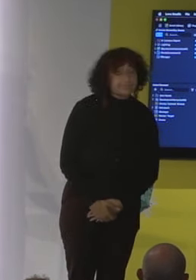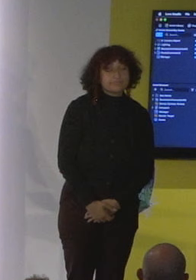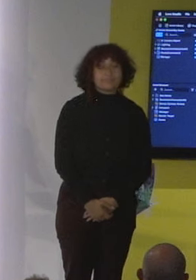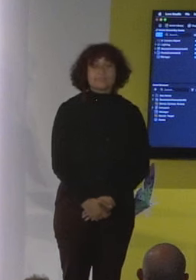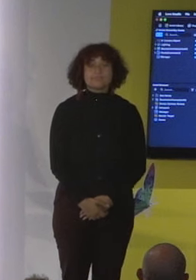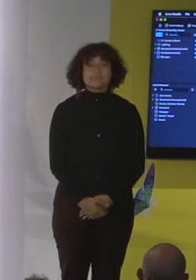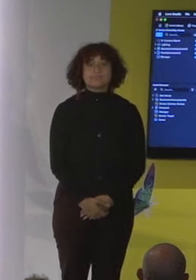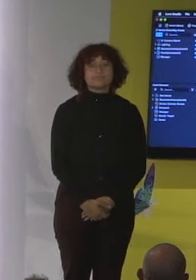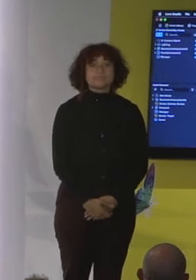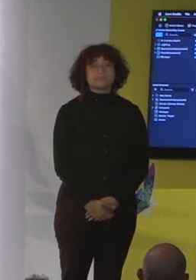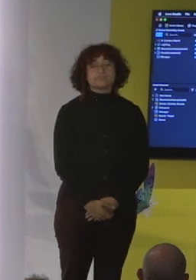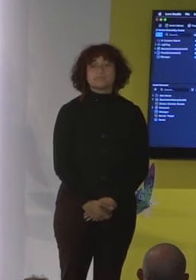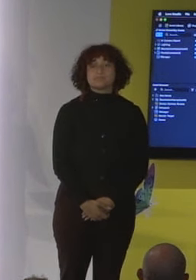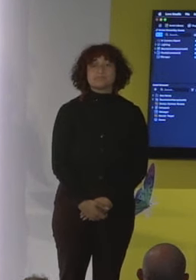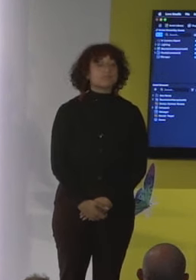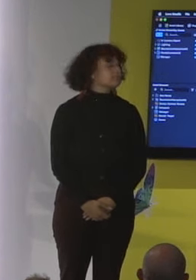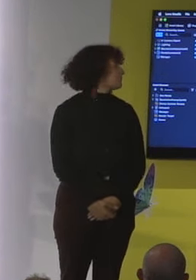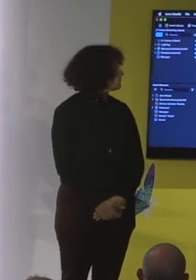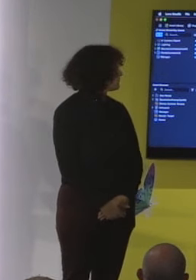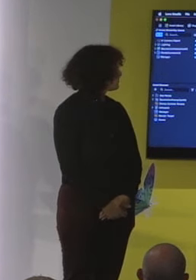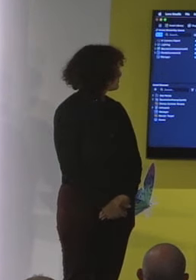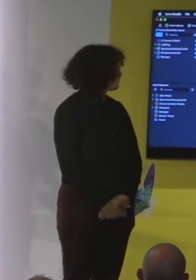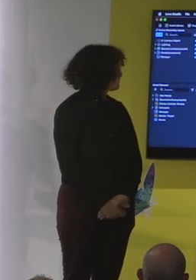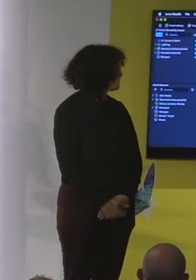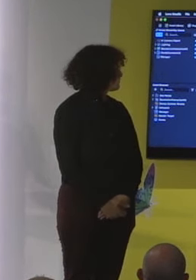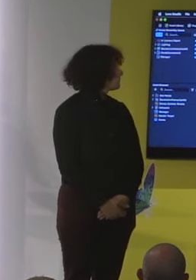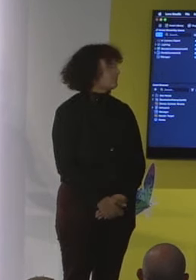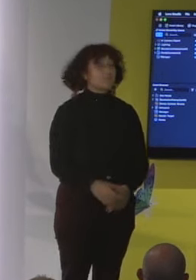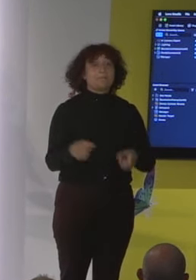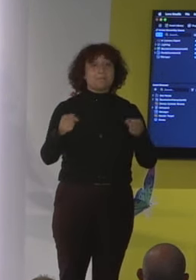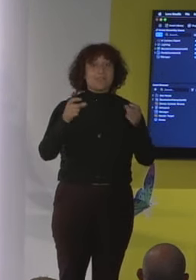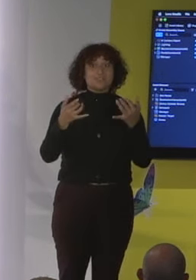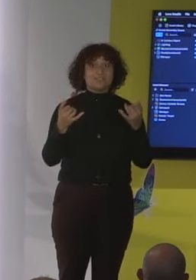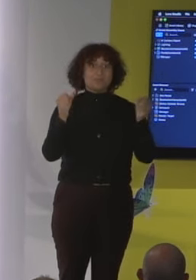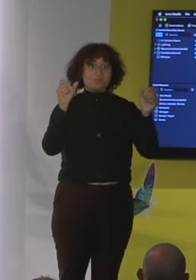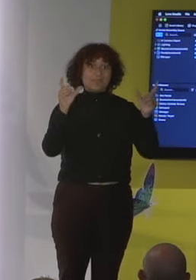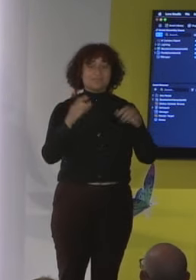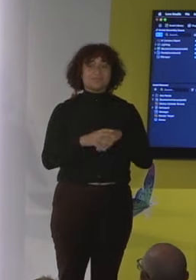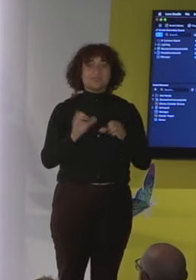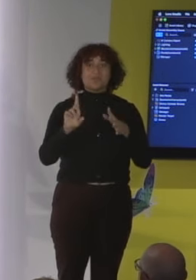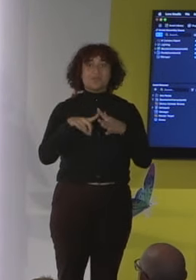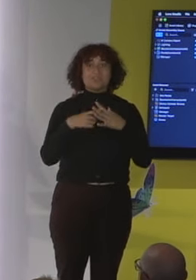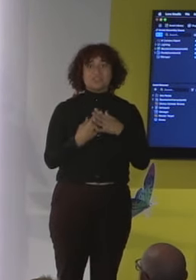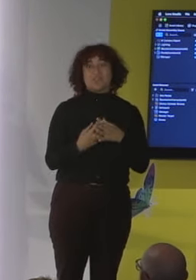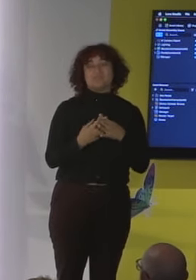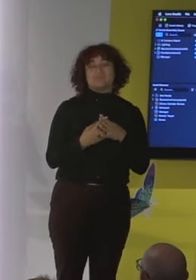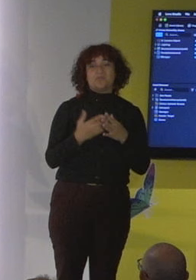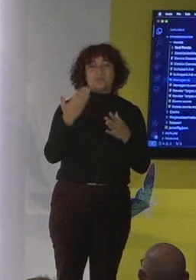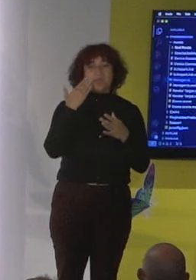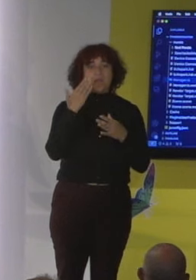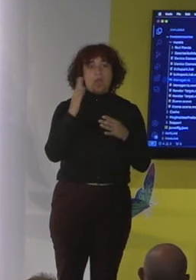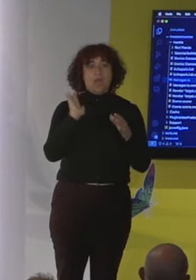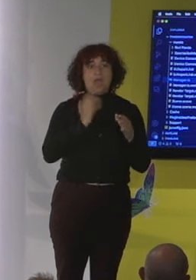Okay, what's my zoom in button? There we go. Manager is now awake. So, at the start of the scene, we know our manager is now awake.